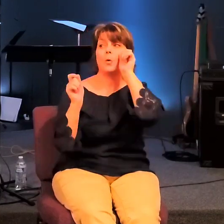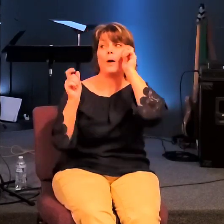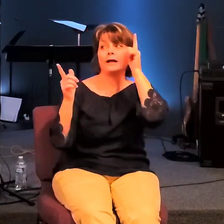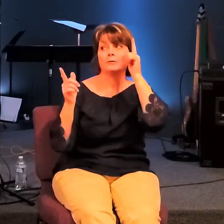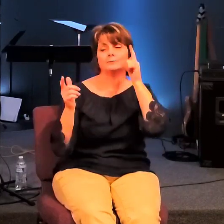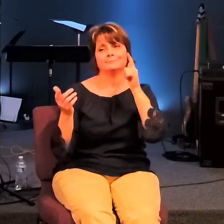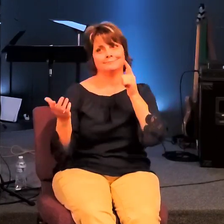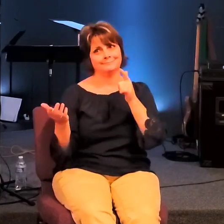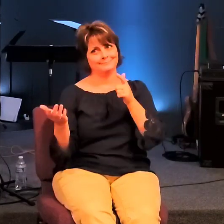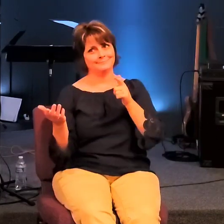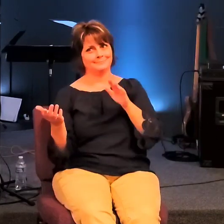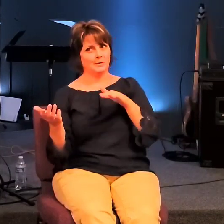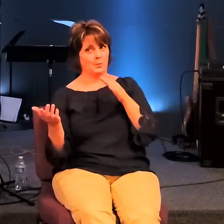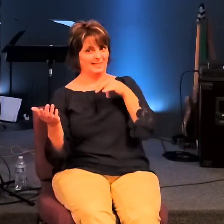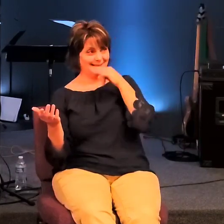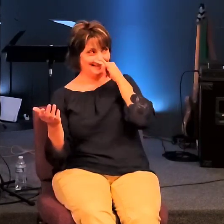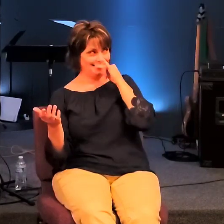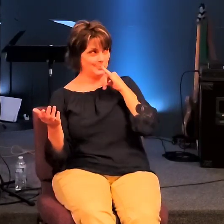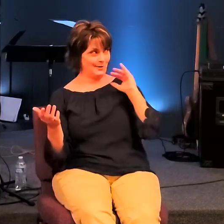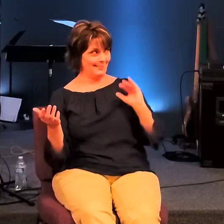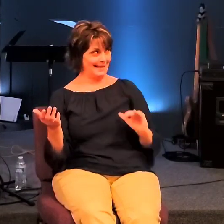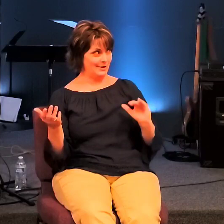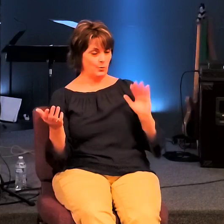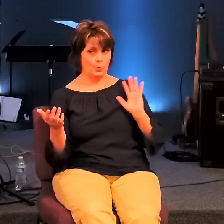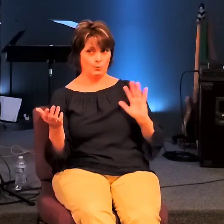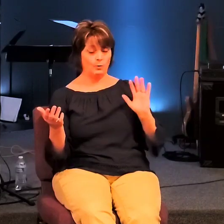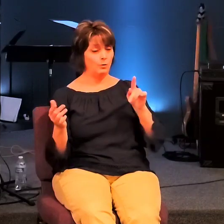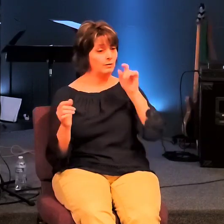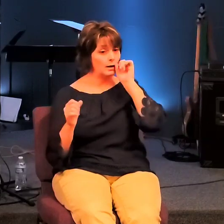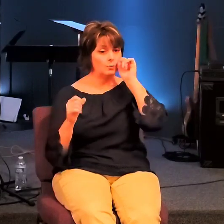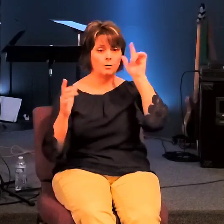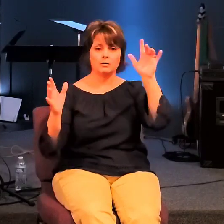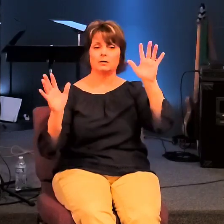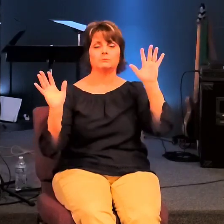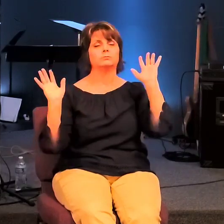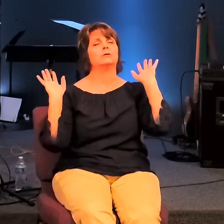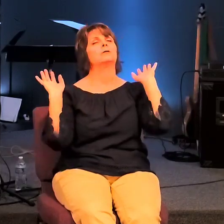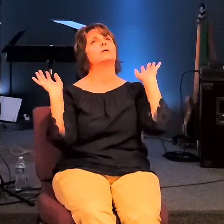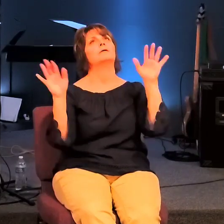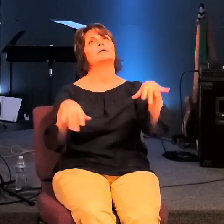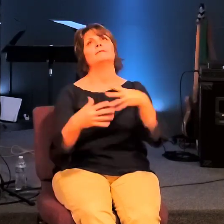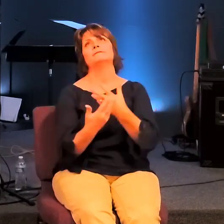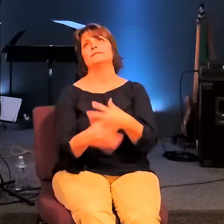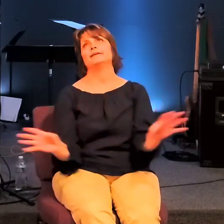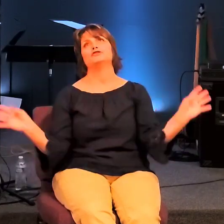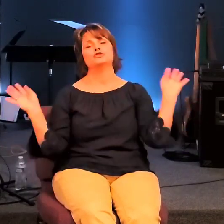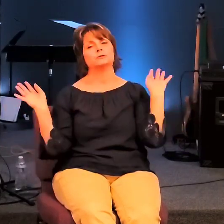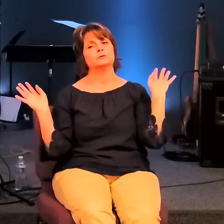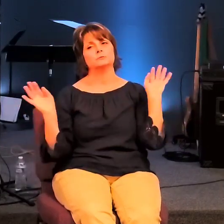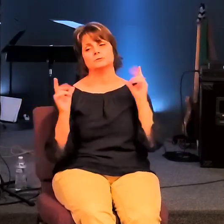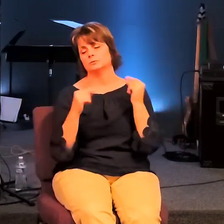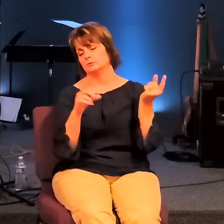about you but when I kids were little once they woke up it was it was non-stop until